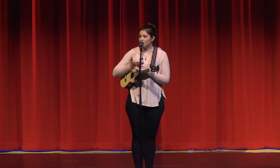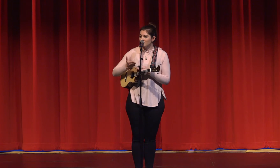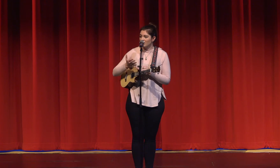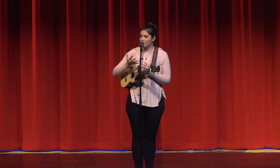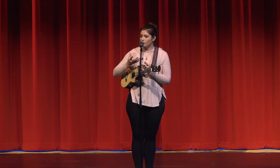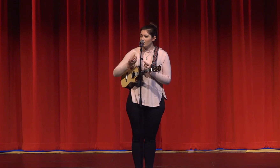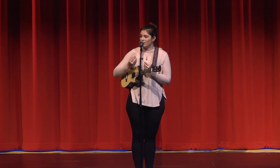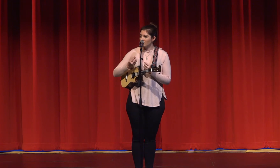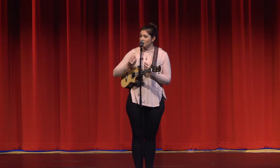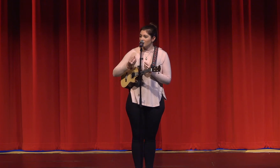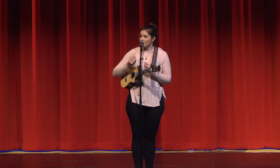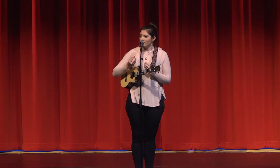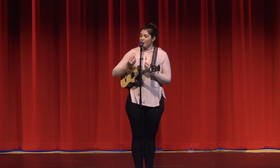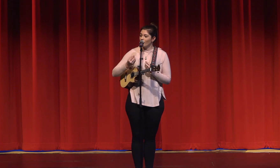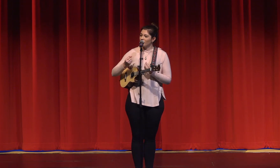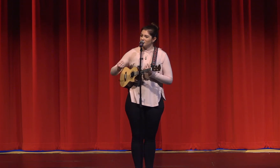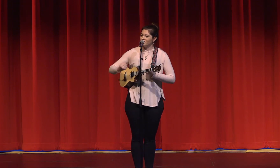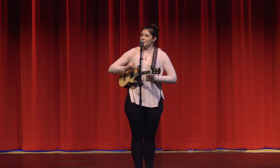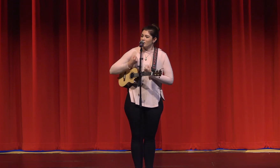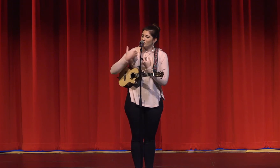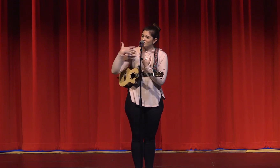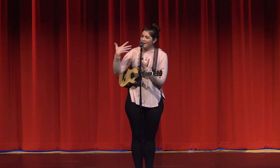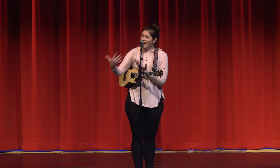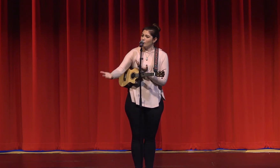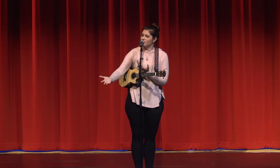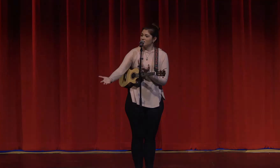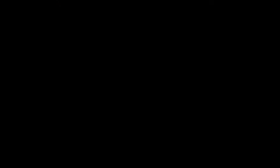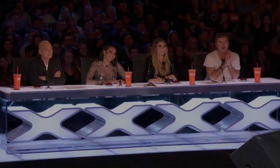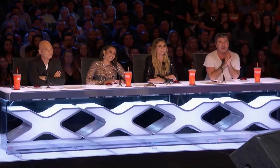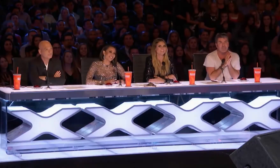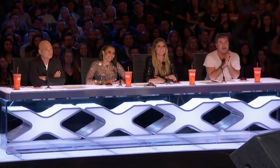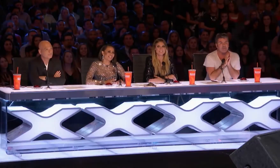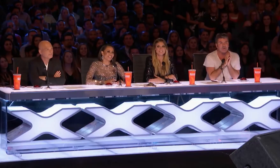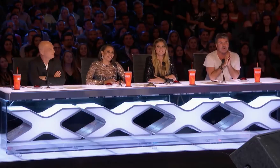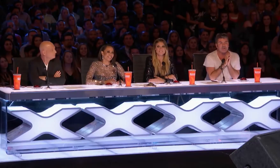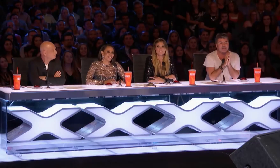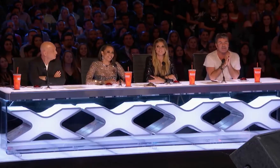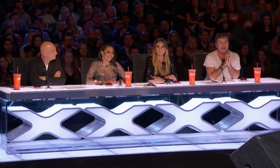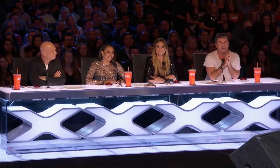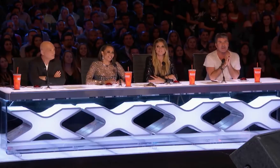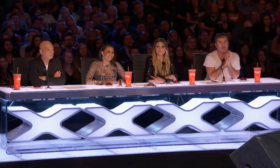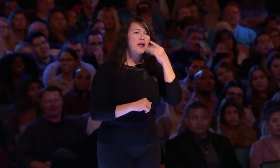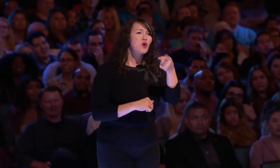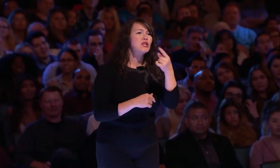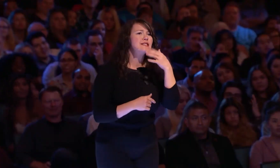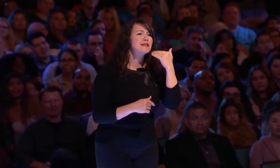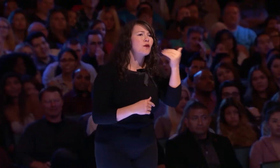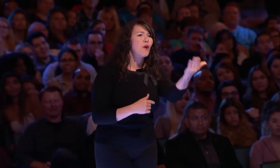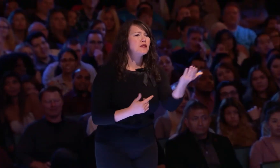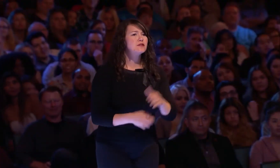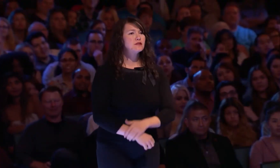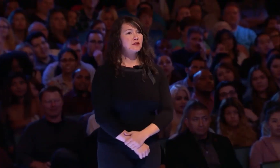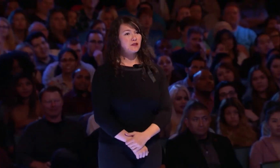but I wanted to get my music out. Mandy, what are you gonna sing?